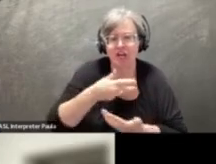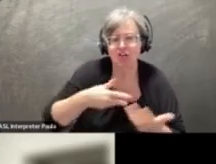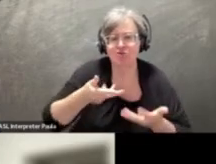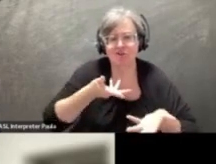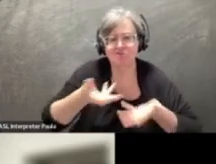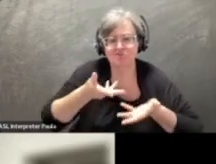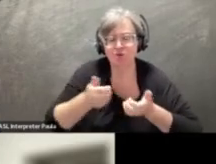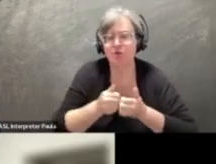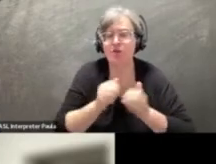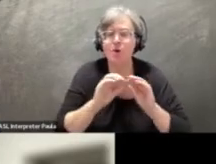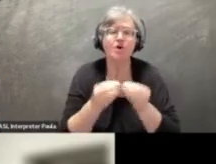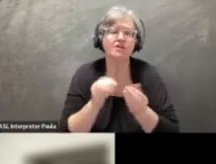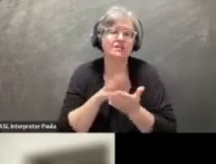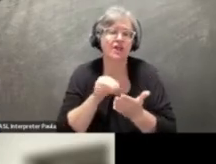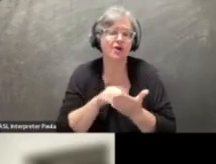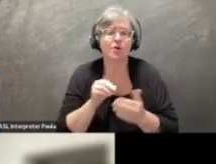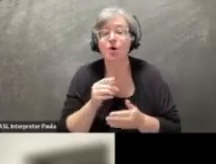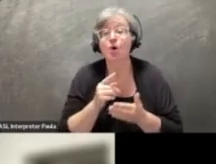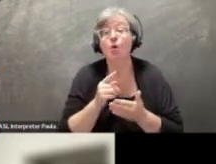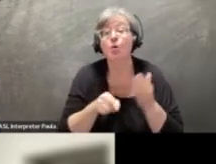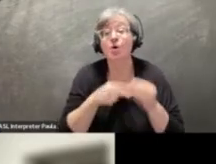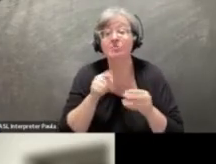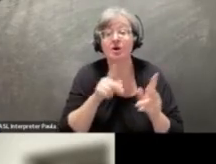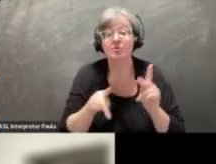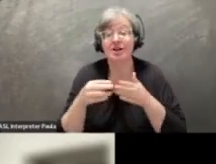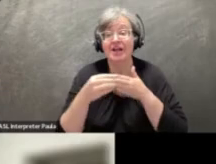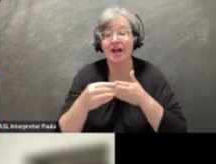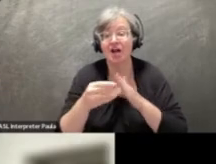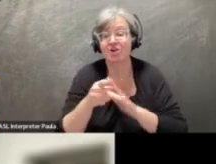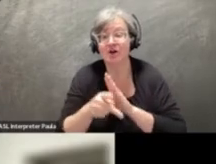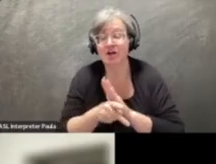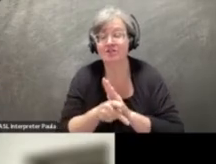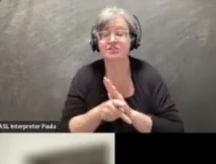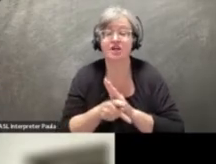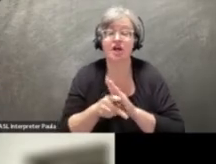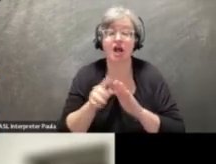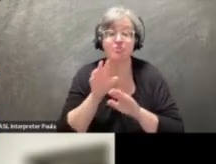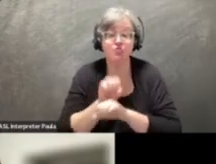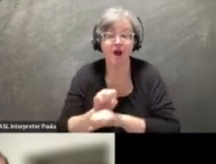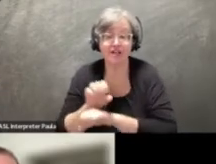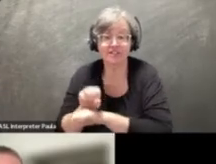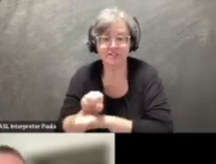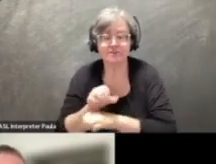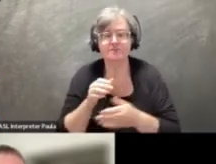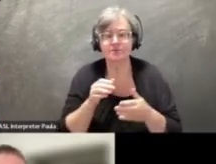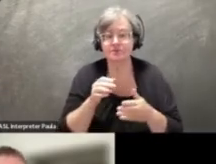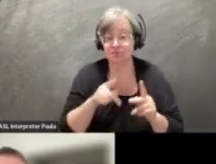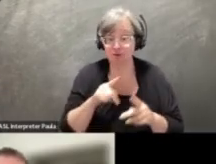to learn? What about those who are guiding policy and practices? Are they sitting at the table, and are we having